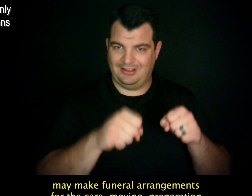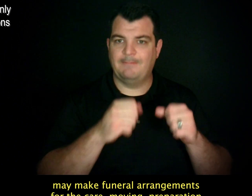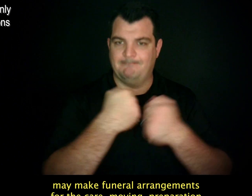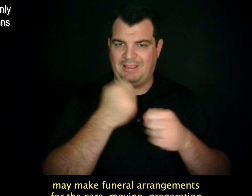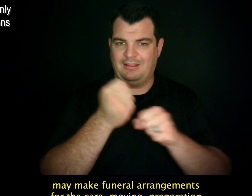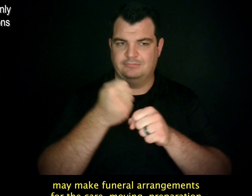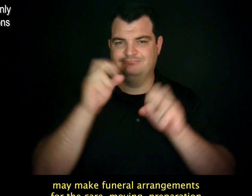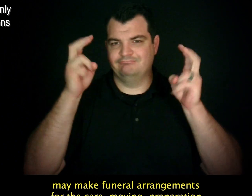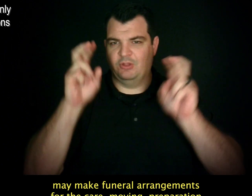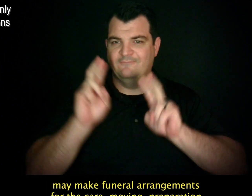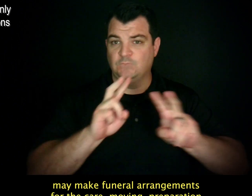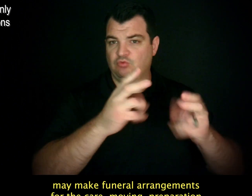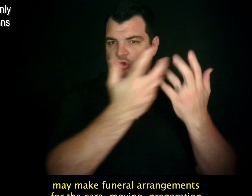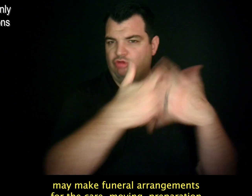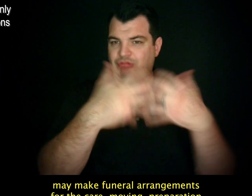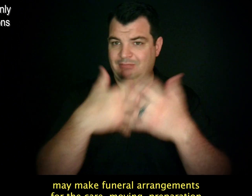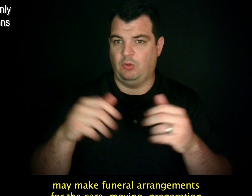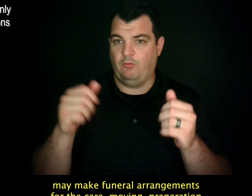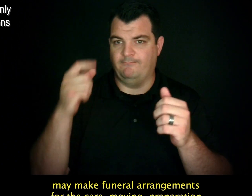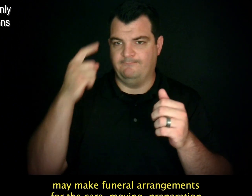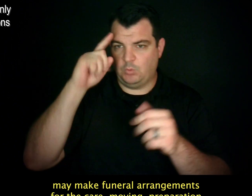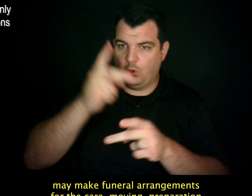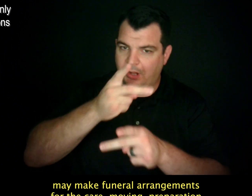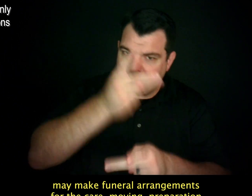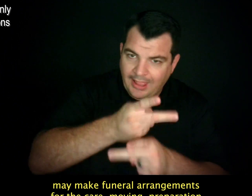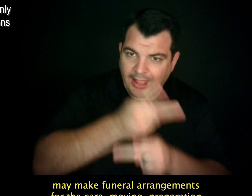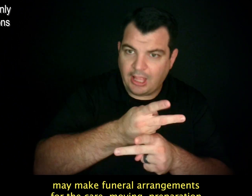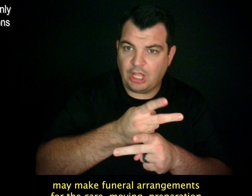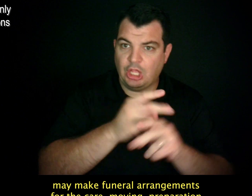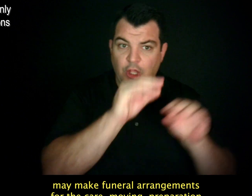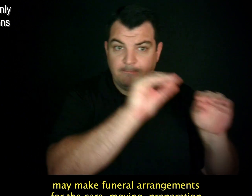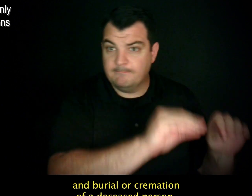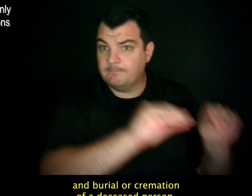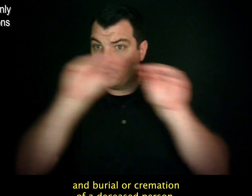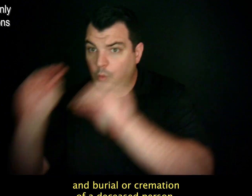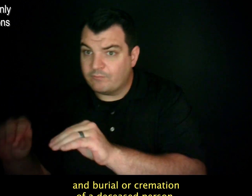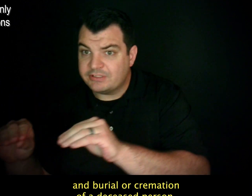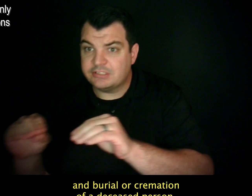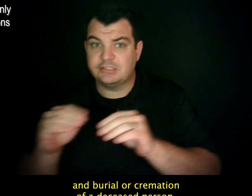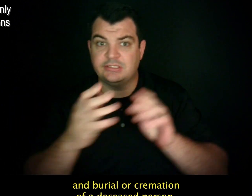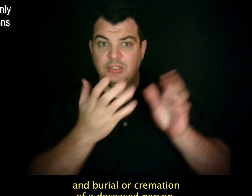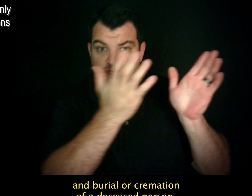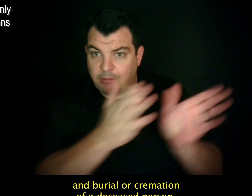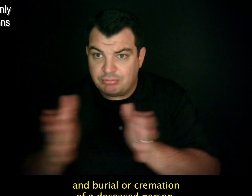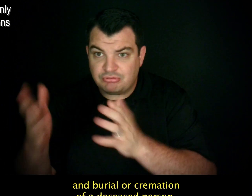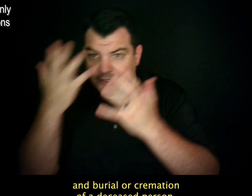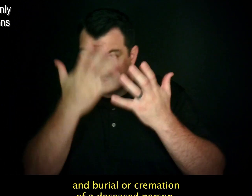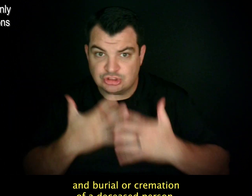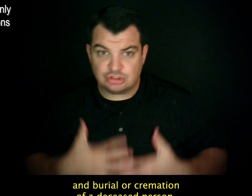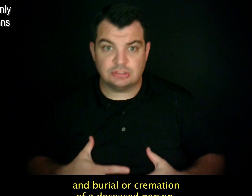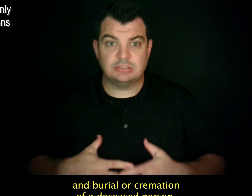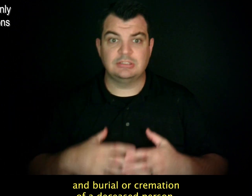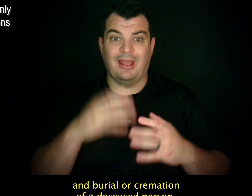may make funeral arrangements for the care, moving, preparation and burial or cremation of a deceased person.